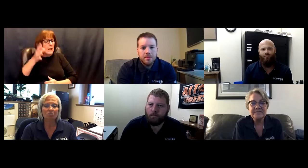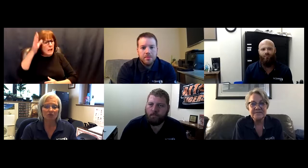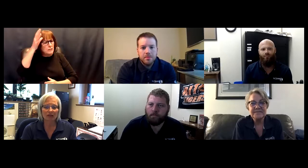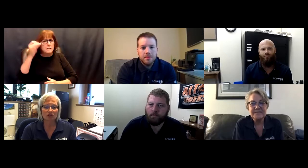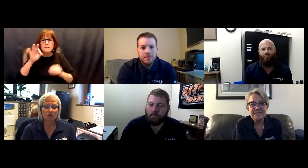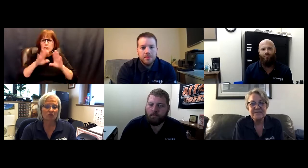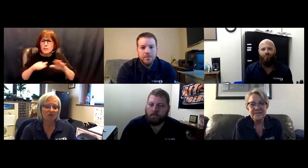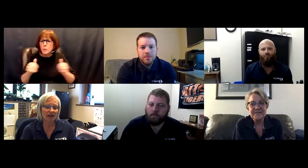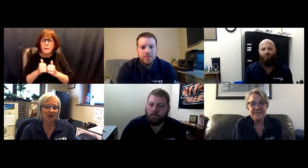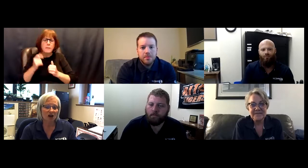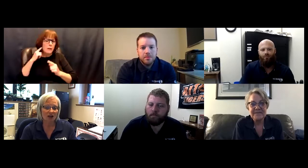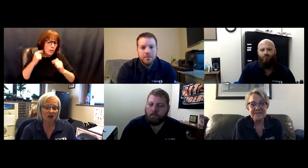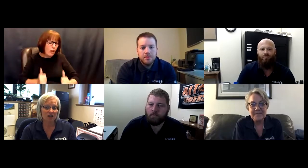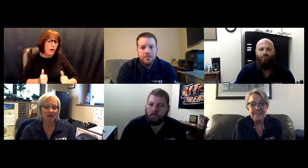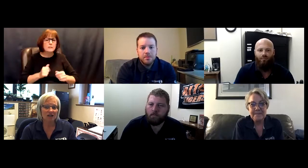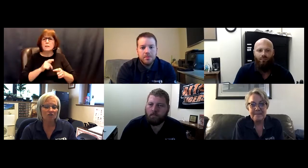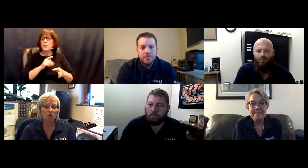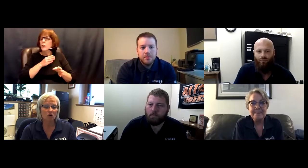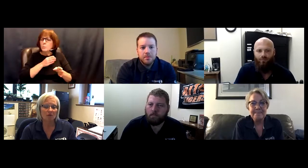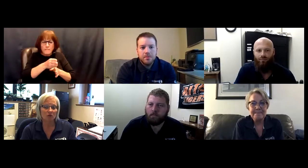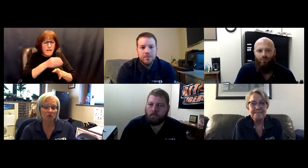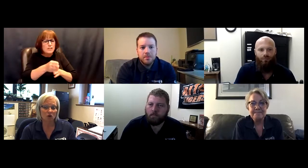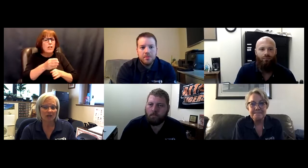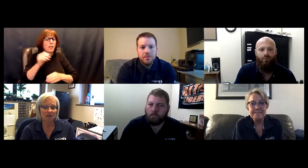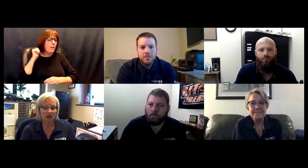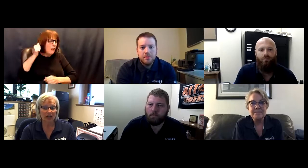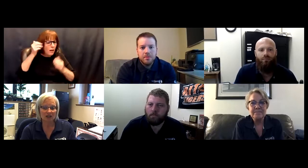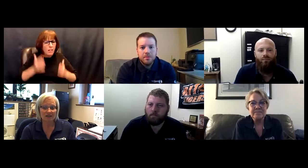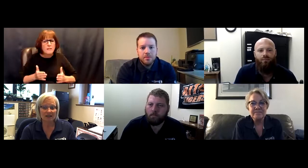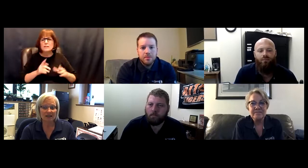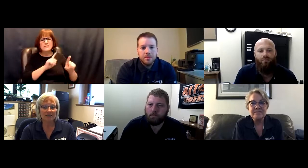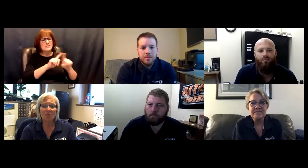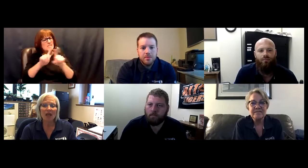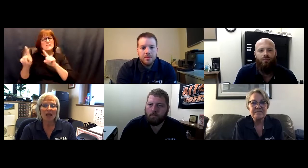professionals like audiologists or people who work at different agencies,